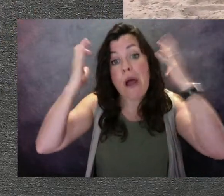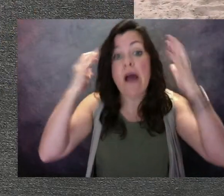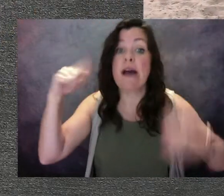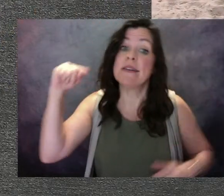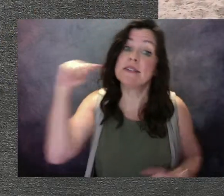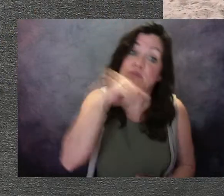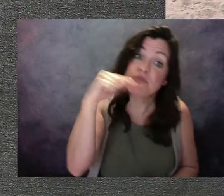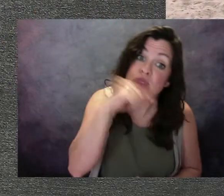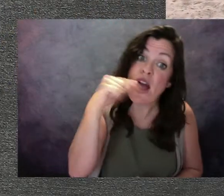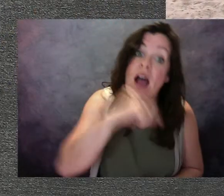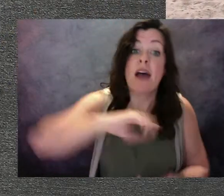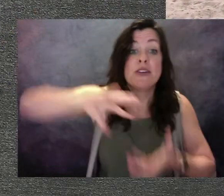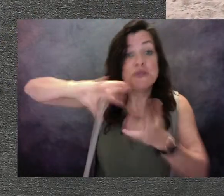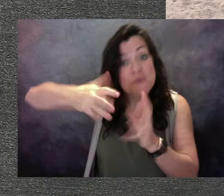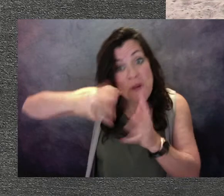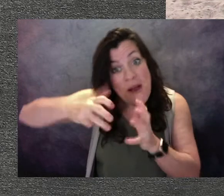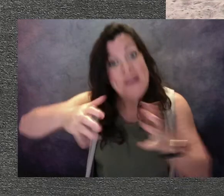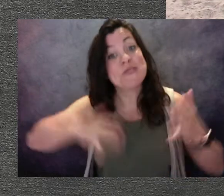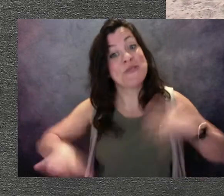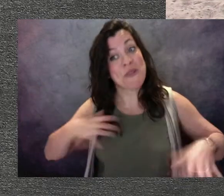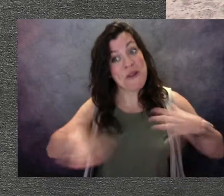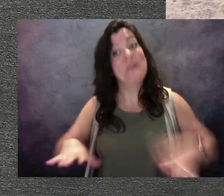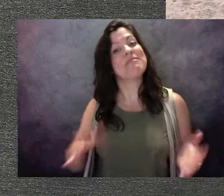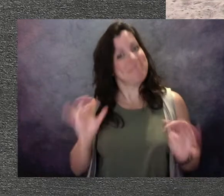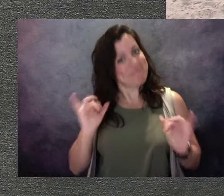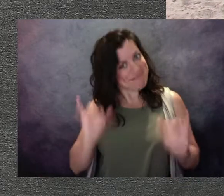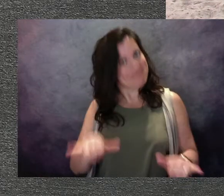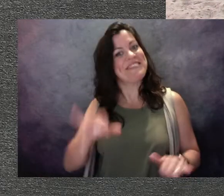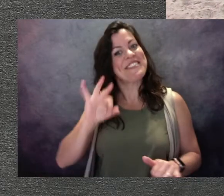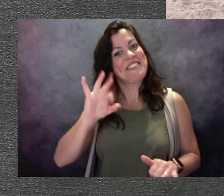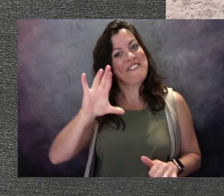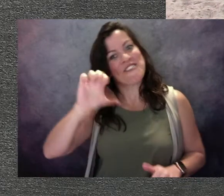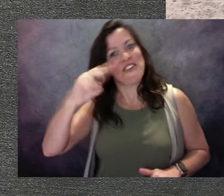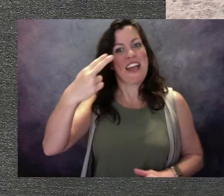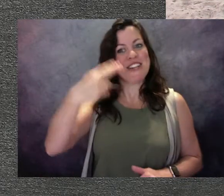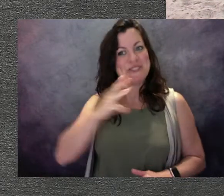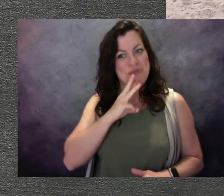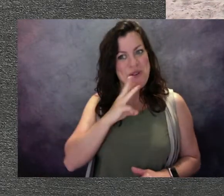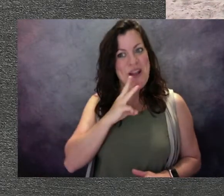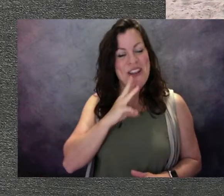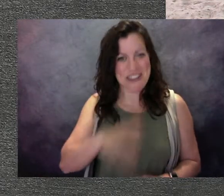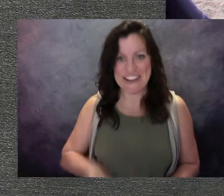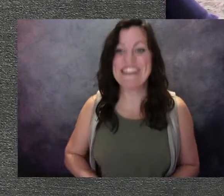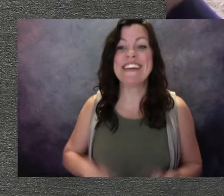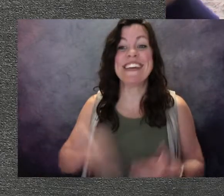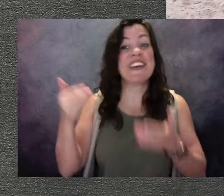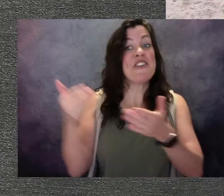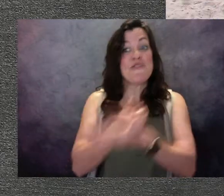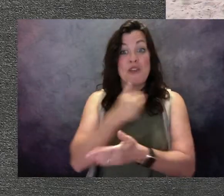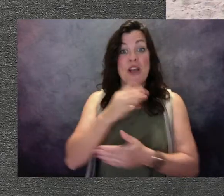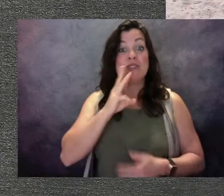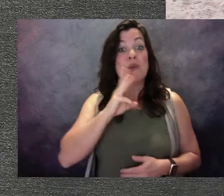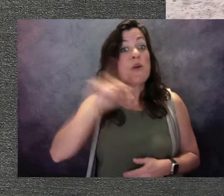when we wash our clothes, it's all fresh water. And the biggest place to find fresh water is a great lake.